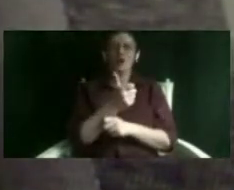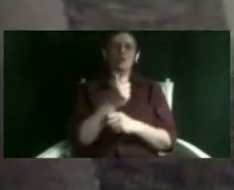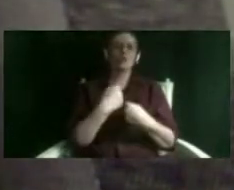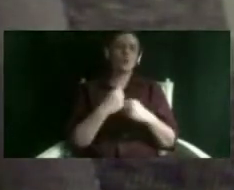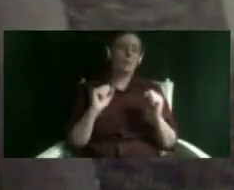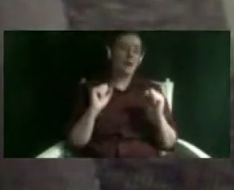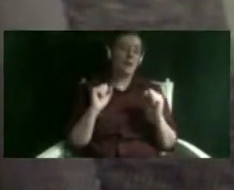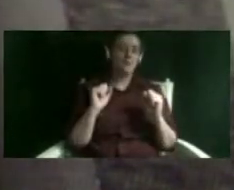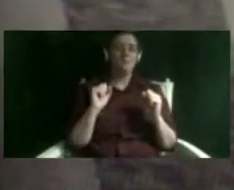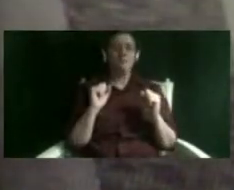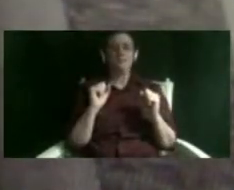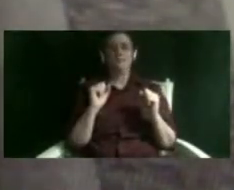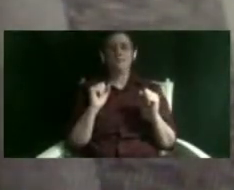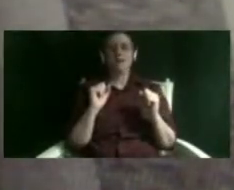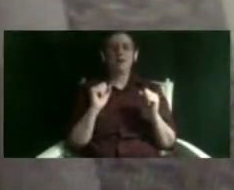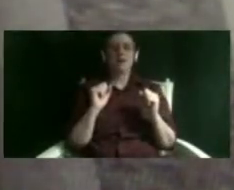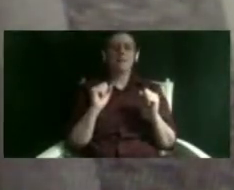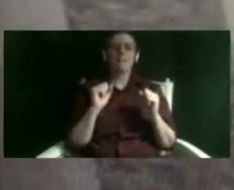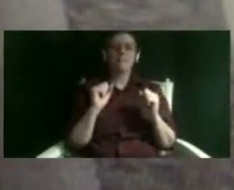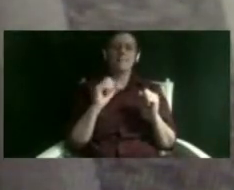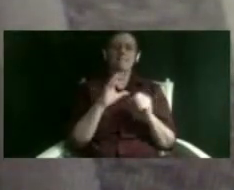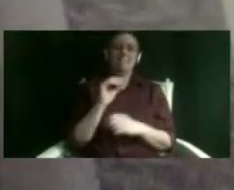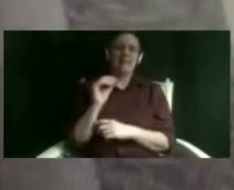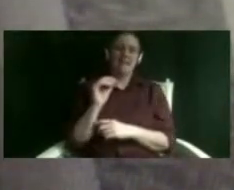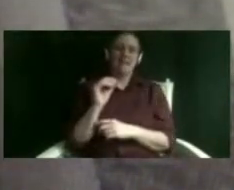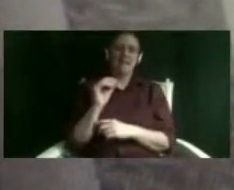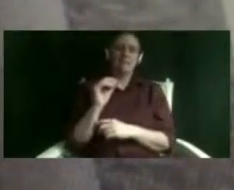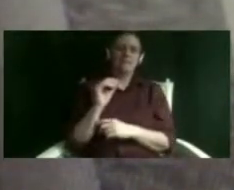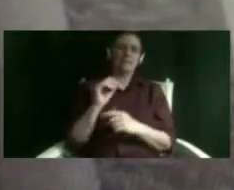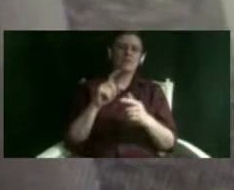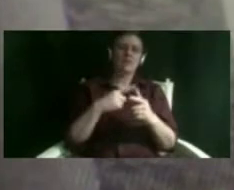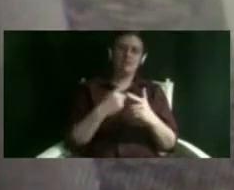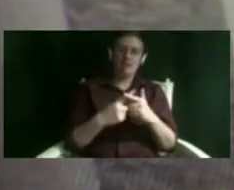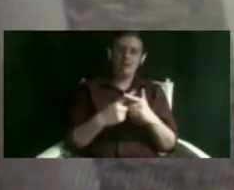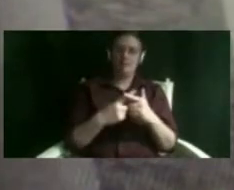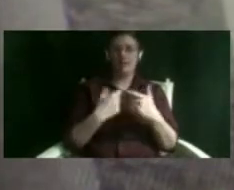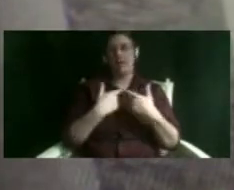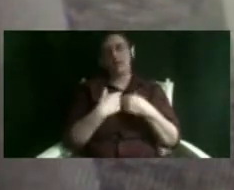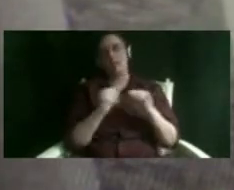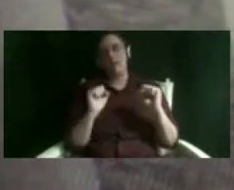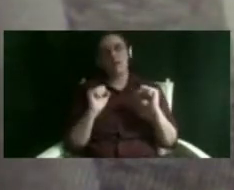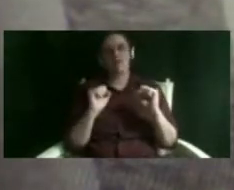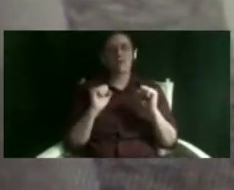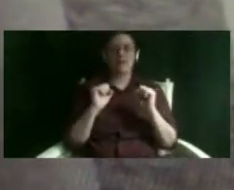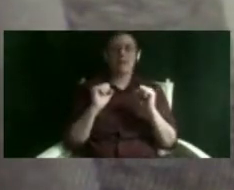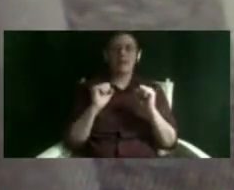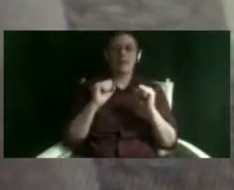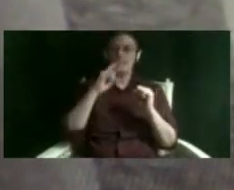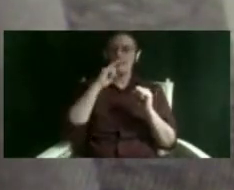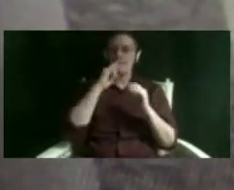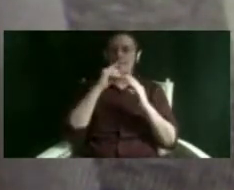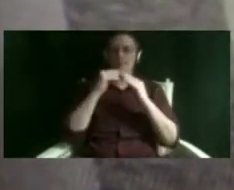one year below me and having more kids came out back here and it just continued because of that um